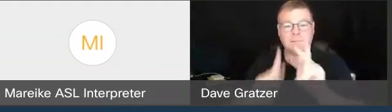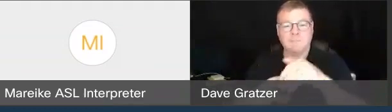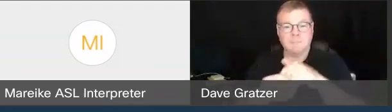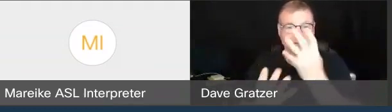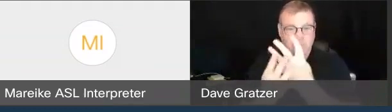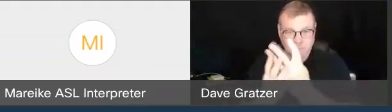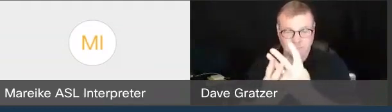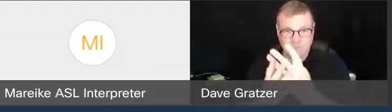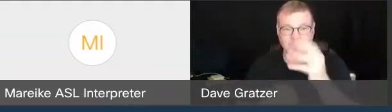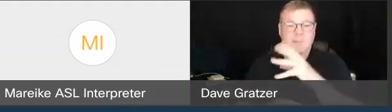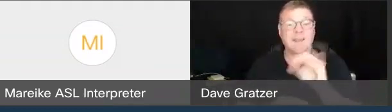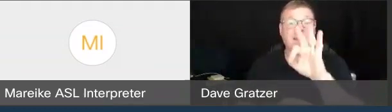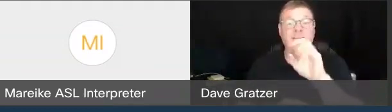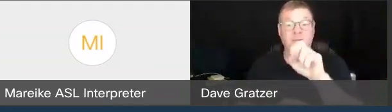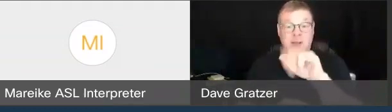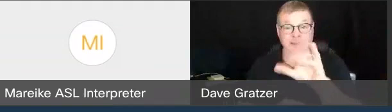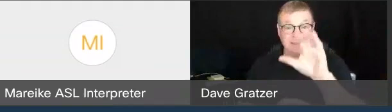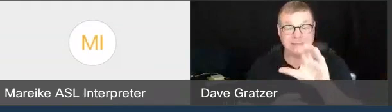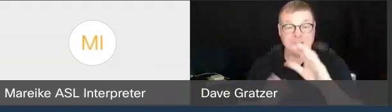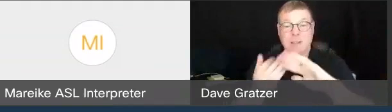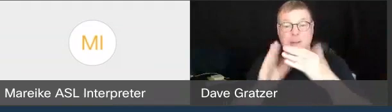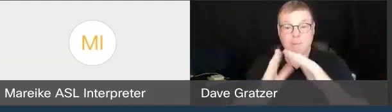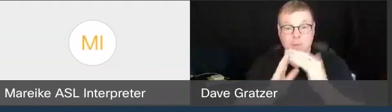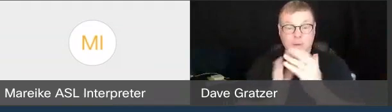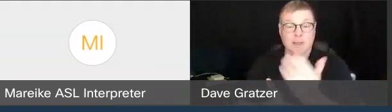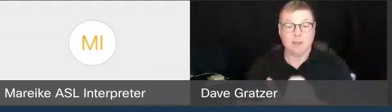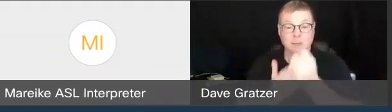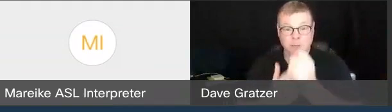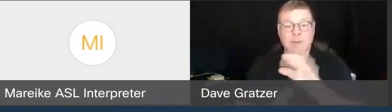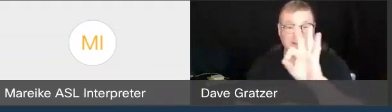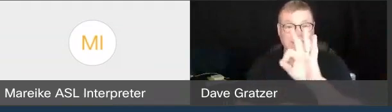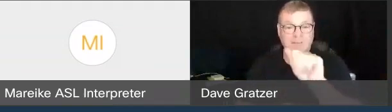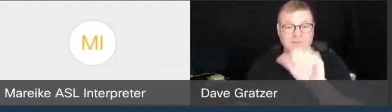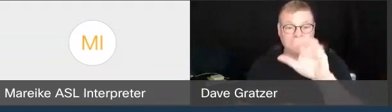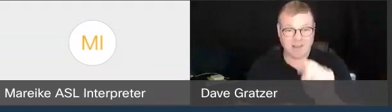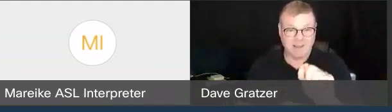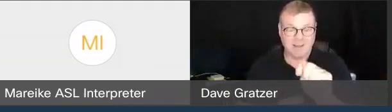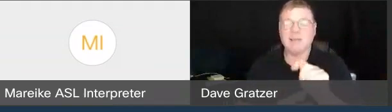and Forensic Assertive Community Treatment or FACT was born FACT adjusts, the focus